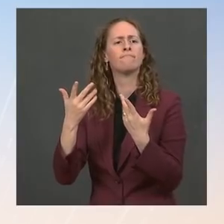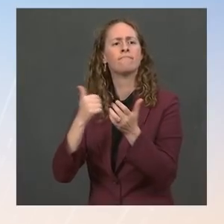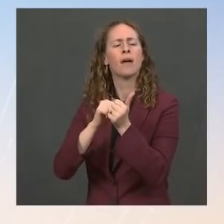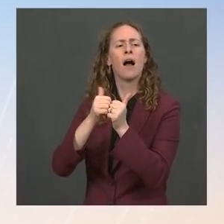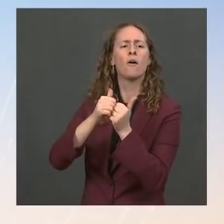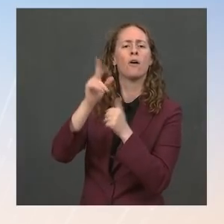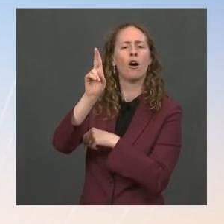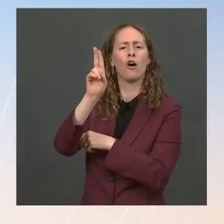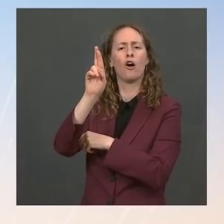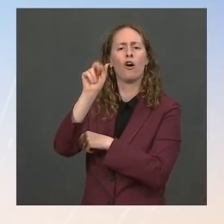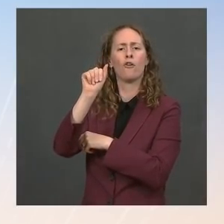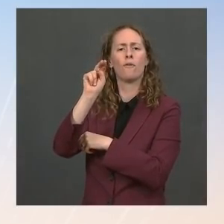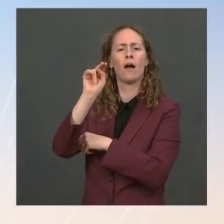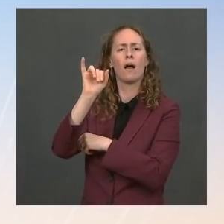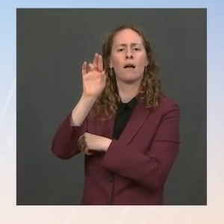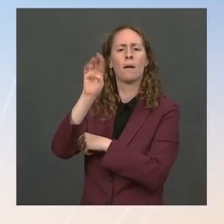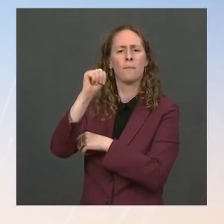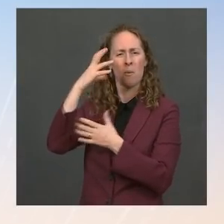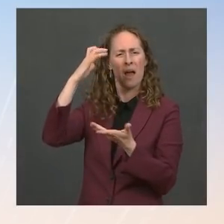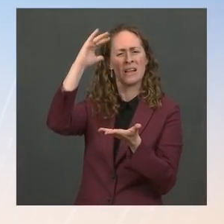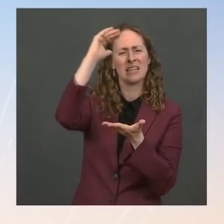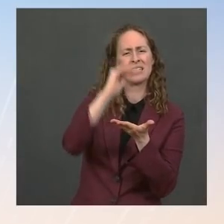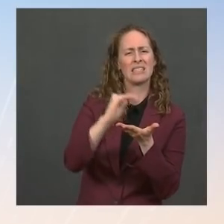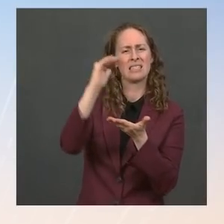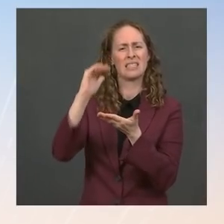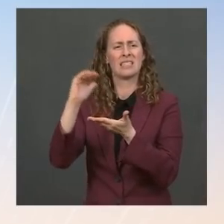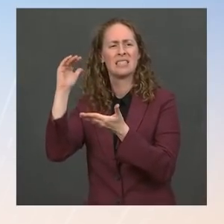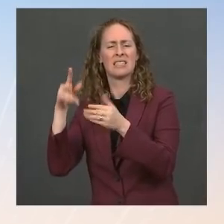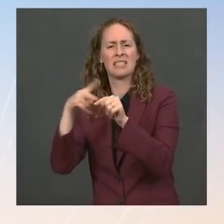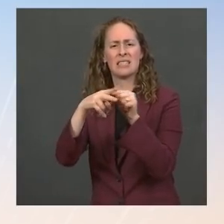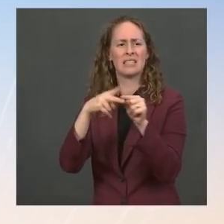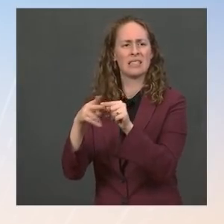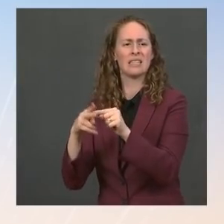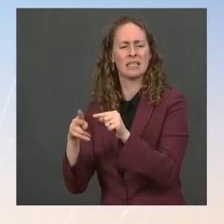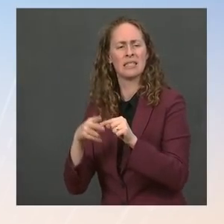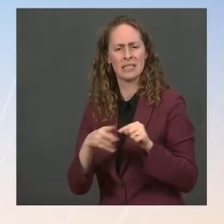you'll recall, that were aimed at converting reactors from HEU to LEU.